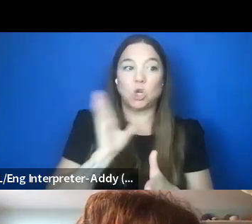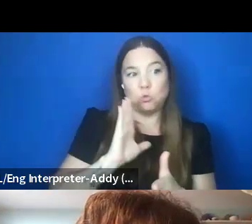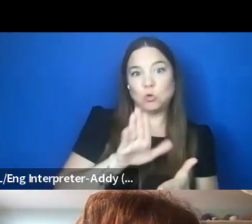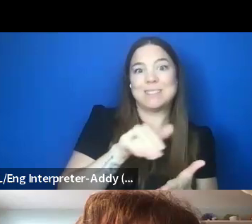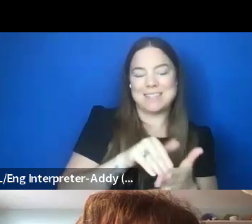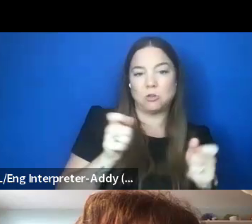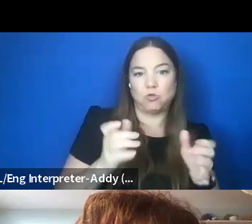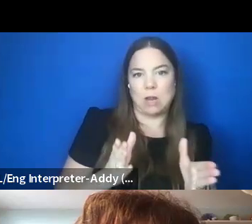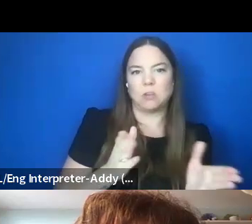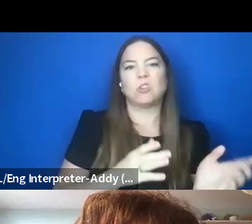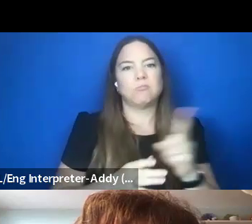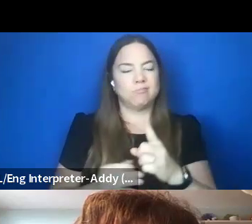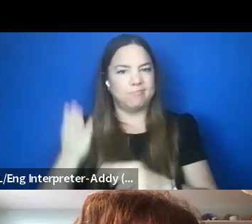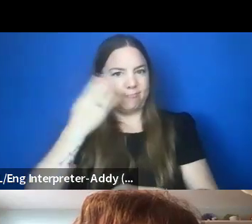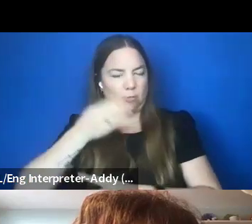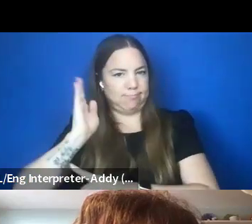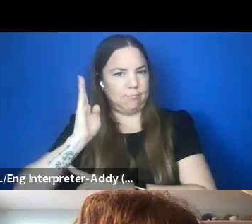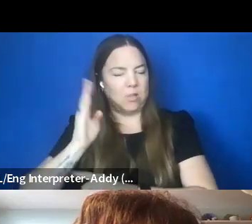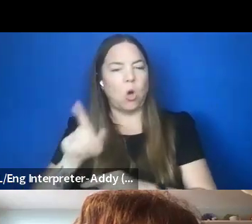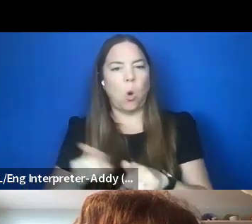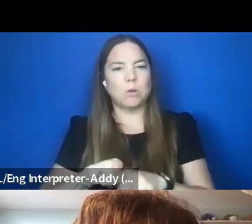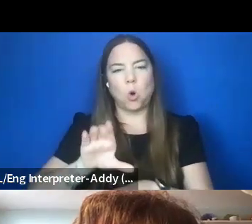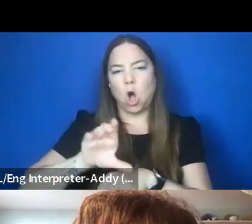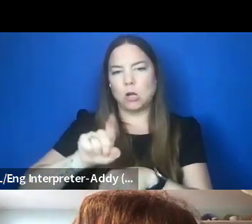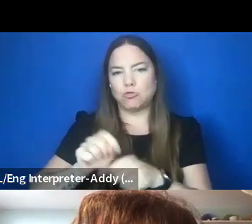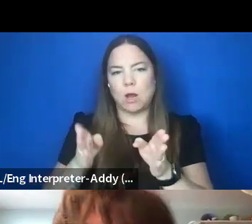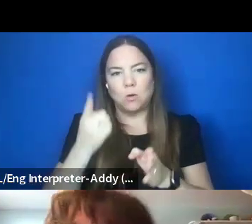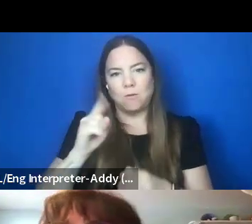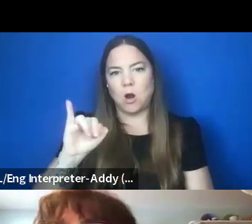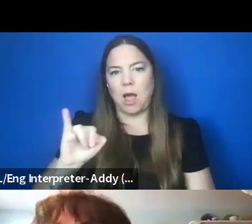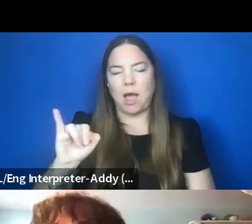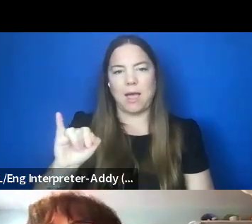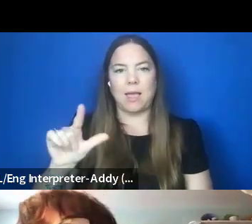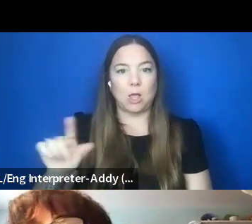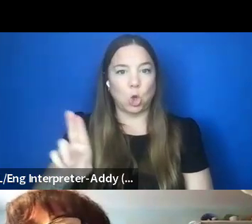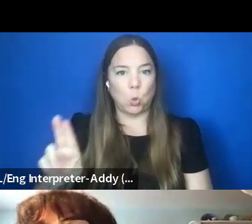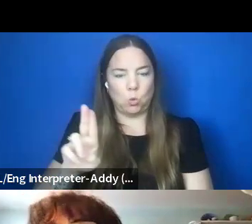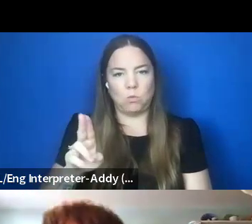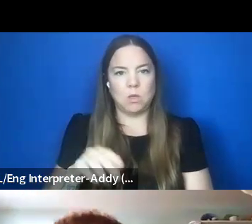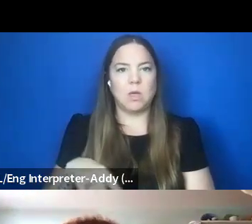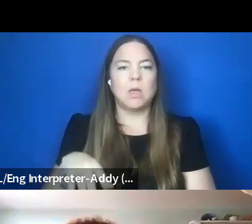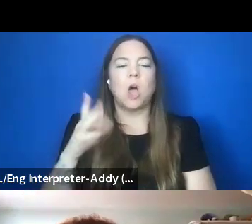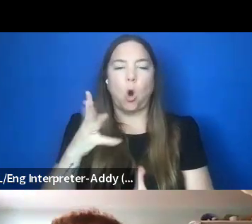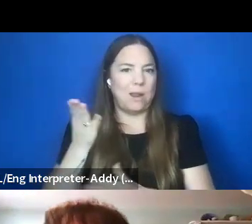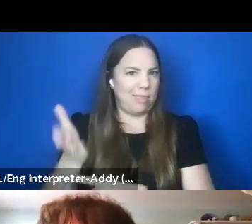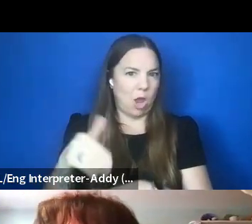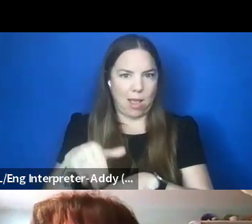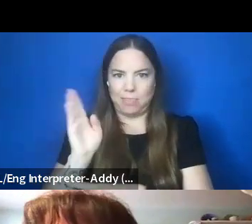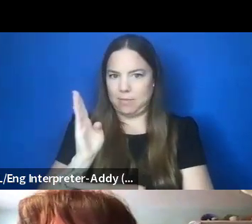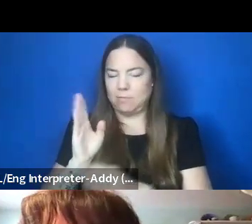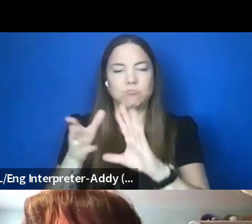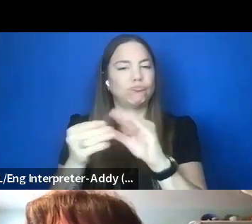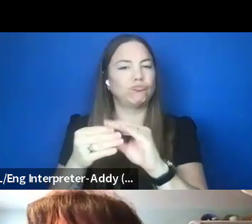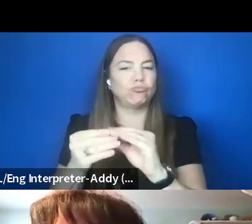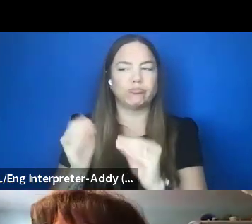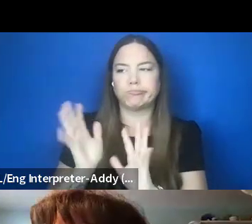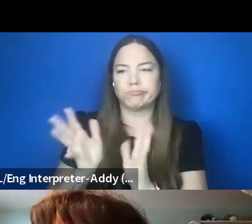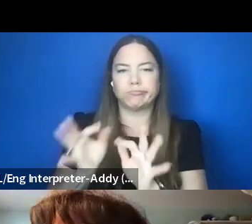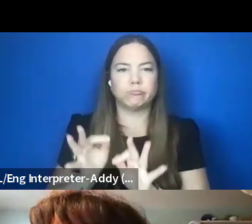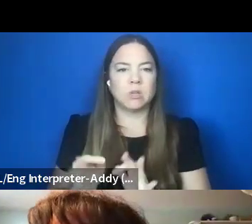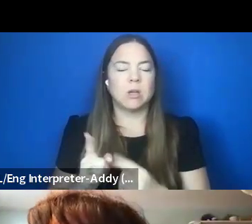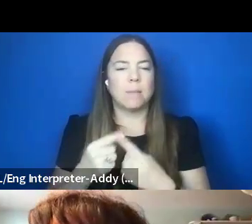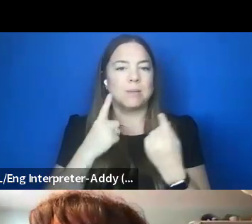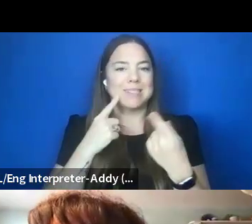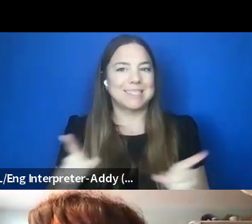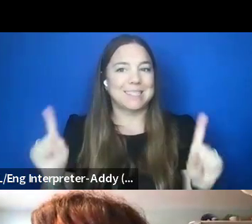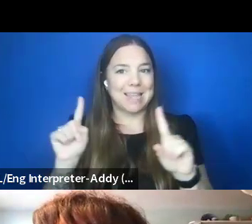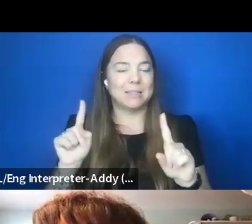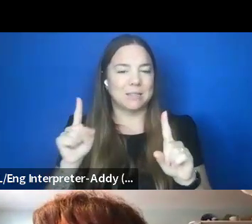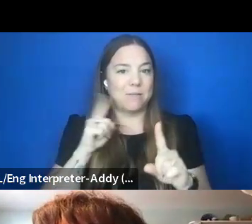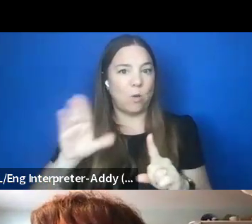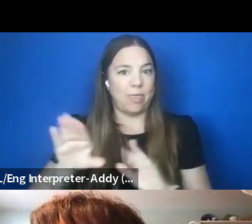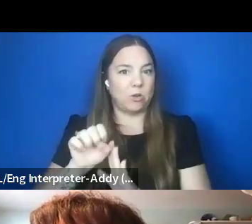Brooke Wilson: consultant contractor for Ilru. So he was already at our conference, presenting for them, and he talked about the success that their State had had in